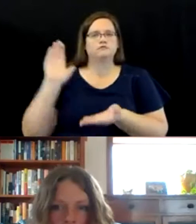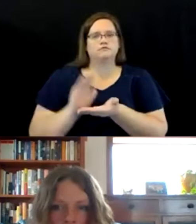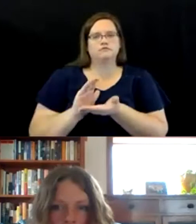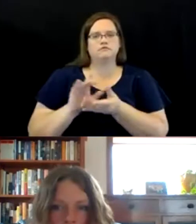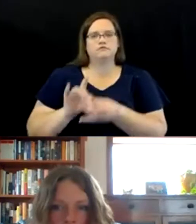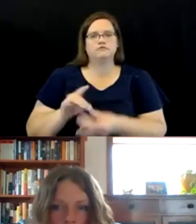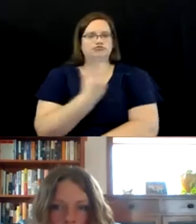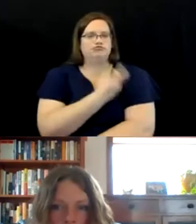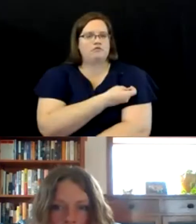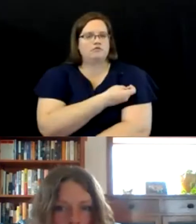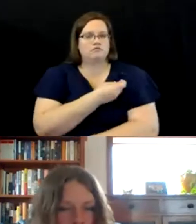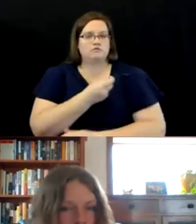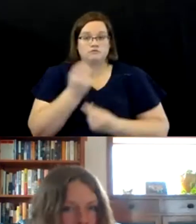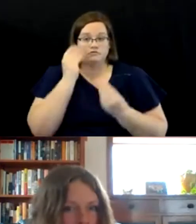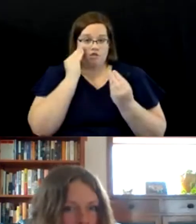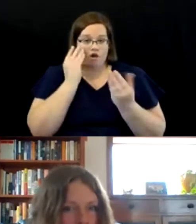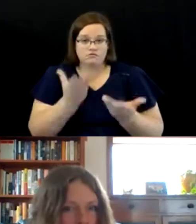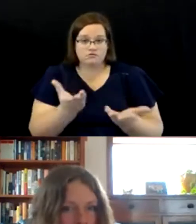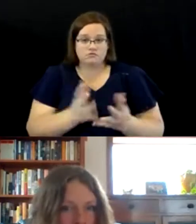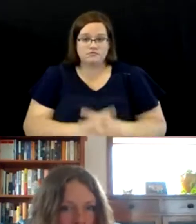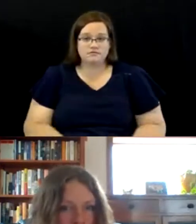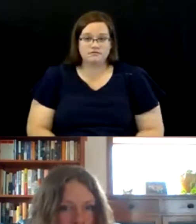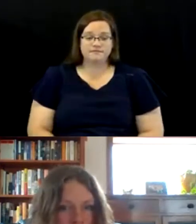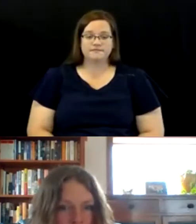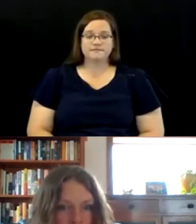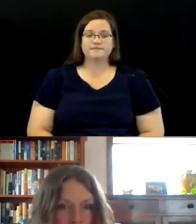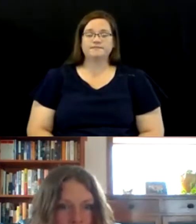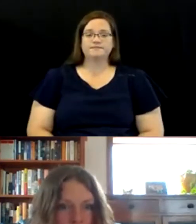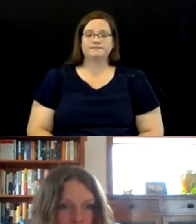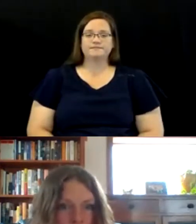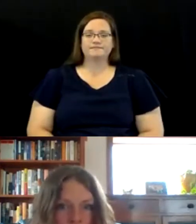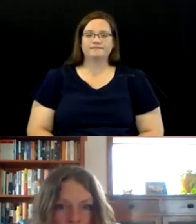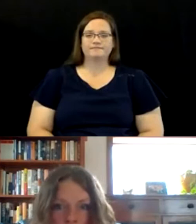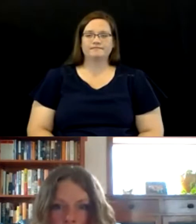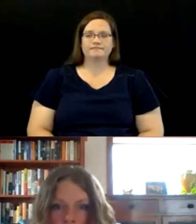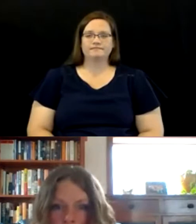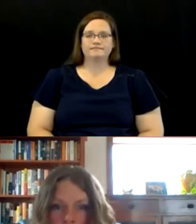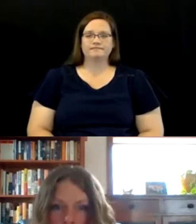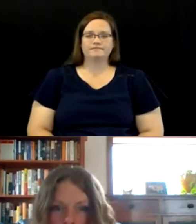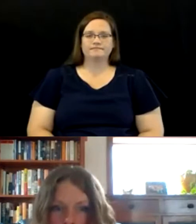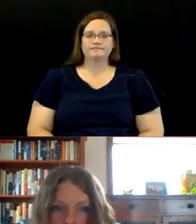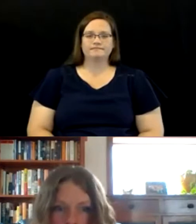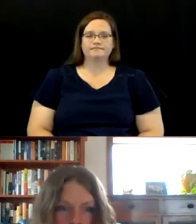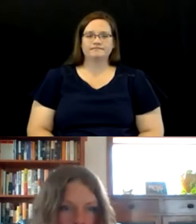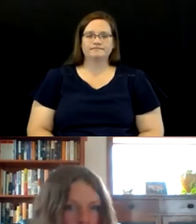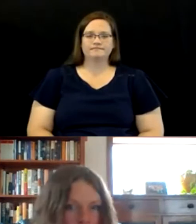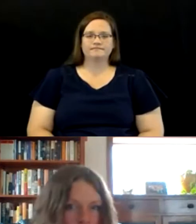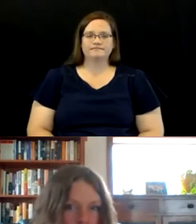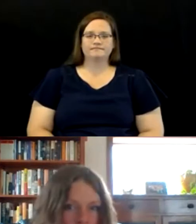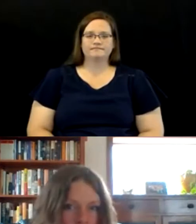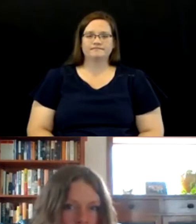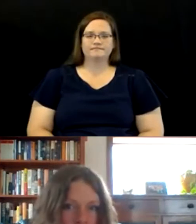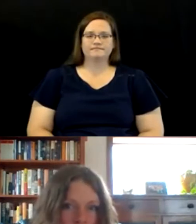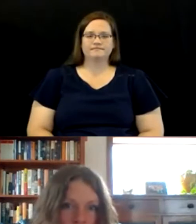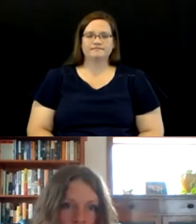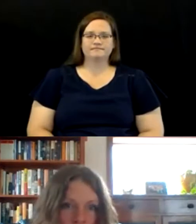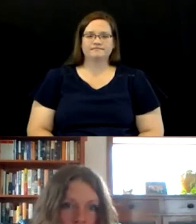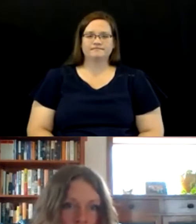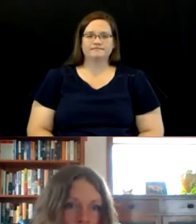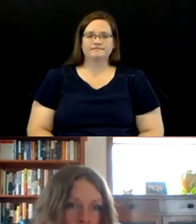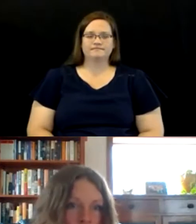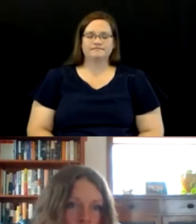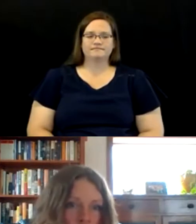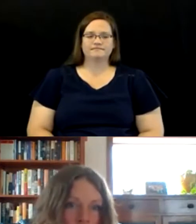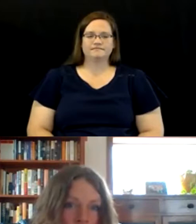have thoughts about that?